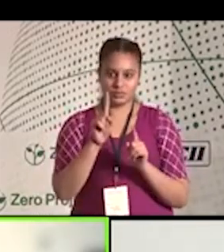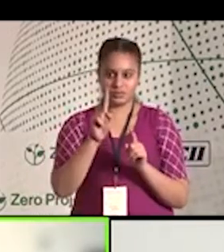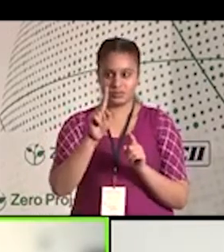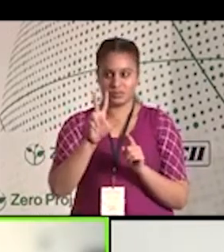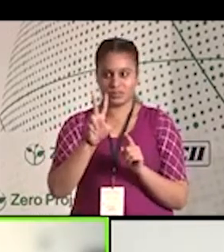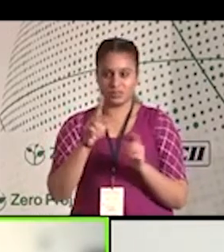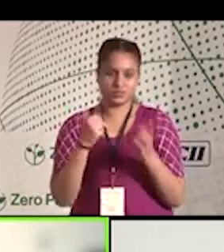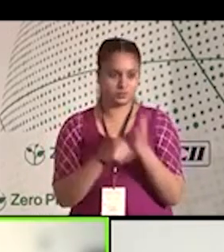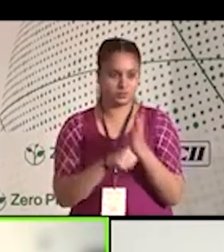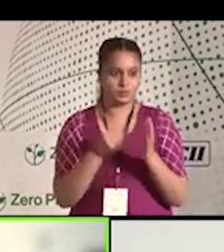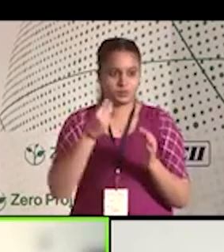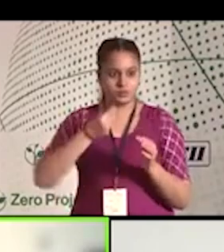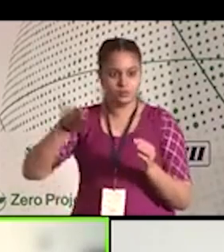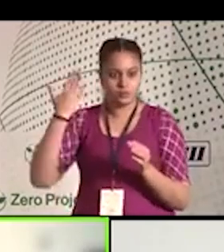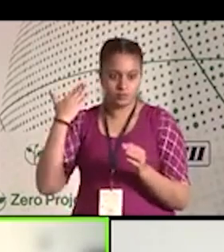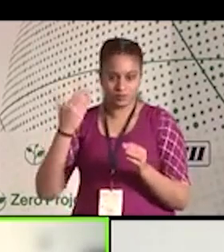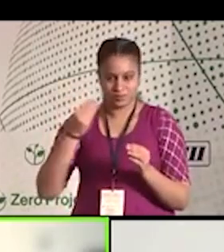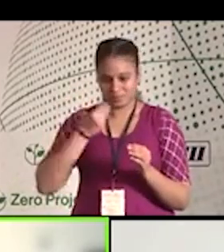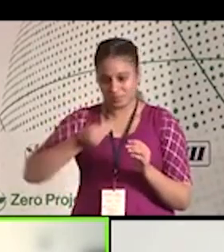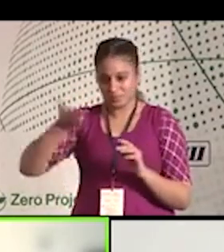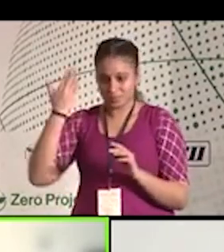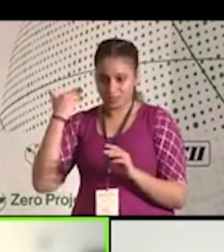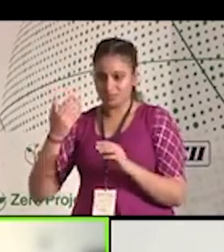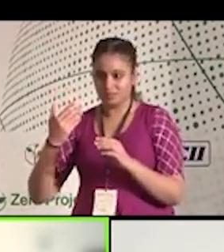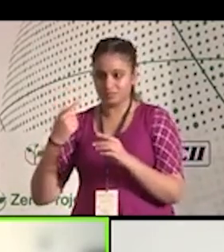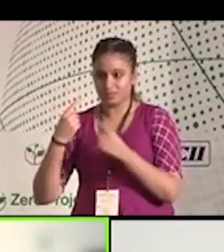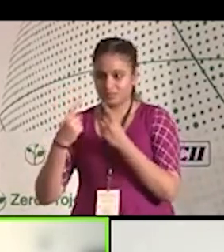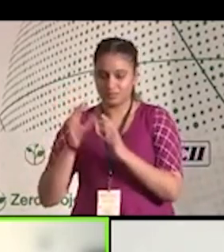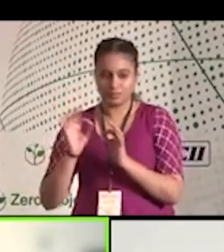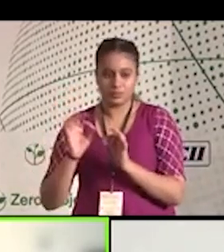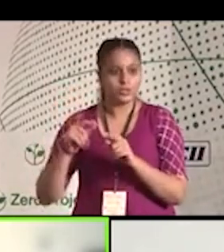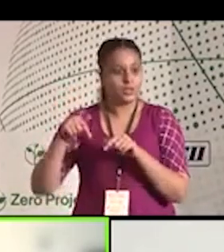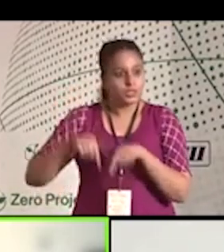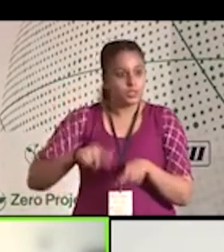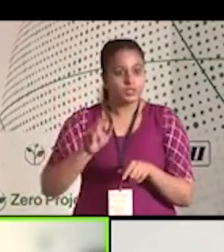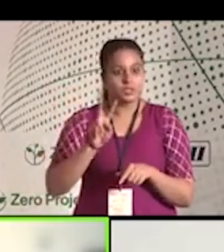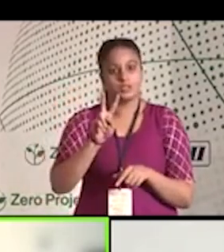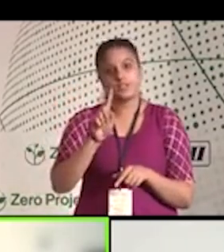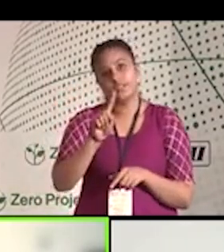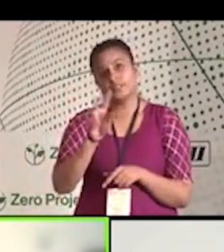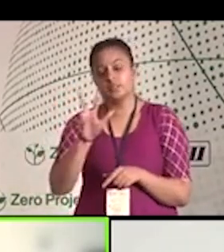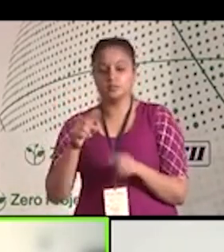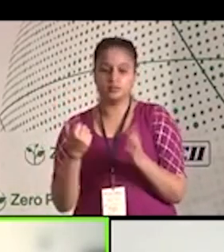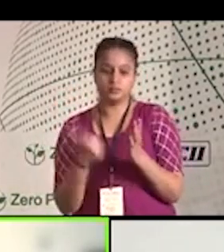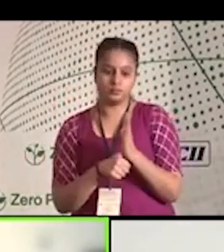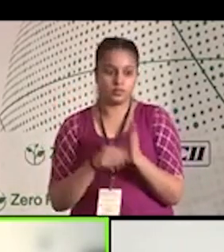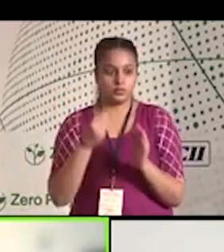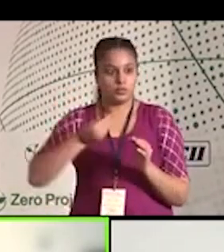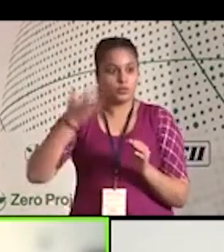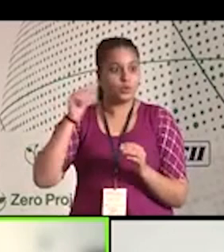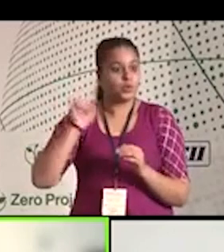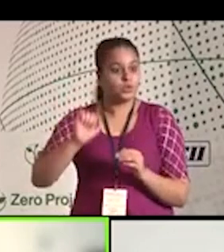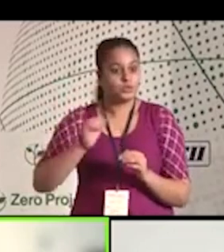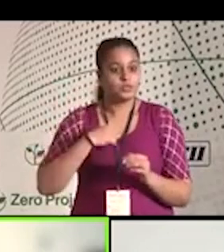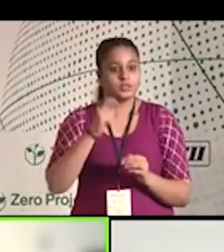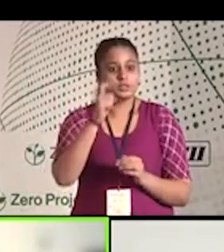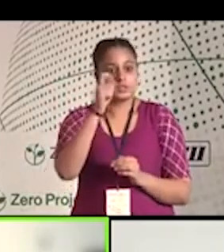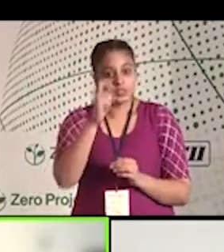I'm not talking about the previous recruitment right now. In last 18 months we had seven targeted recruitment rights